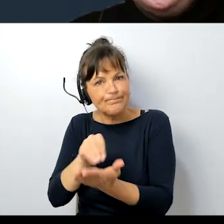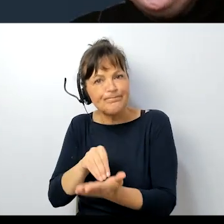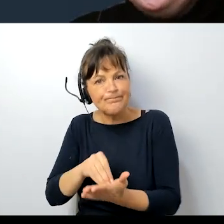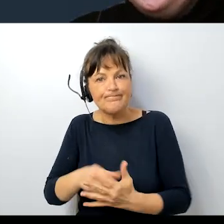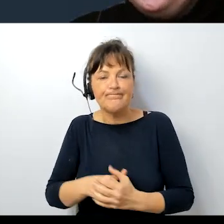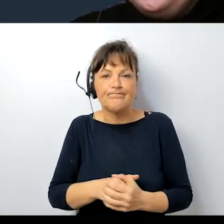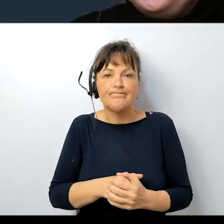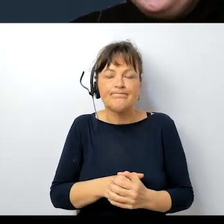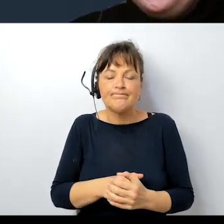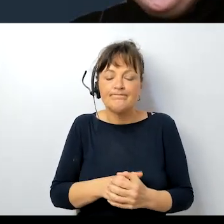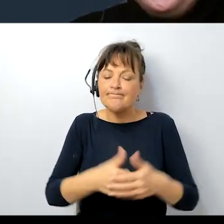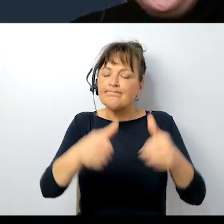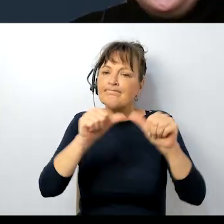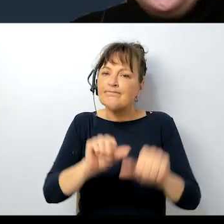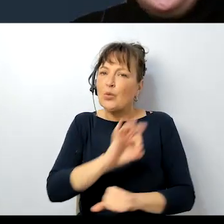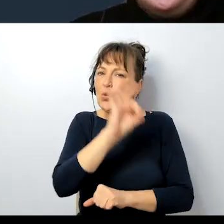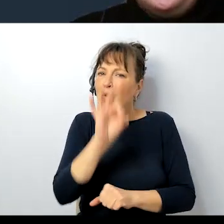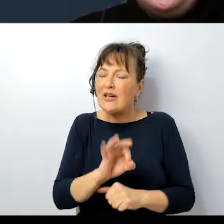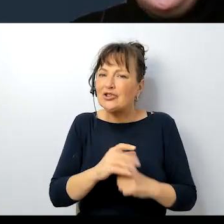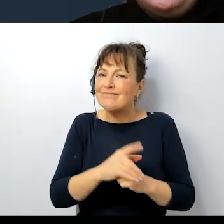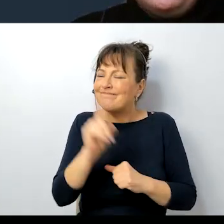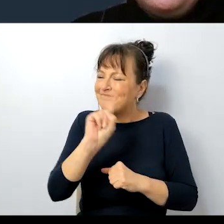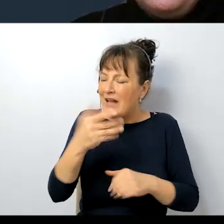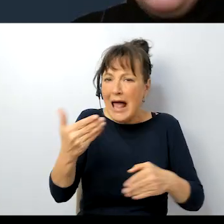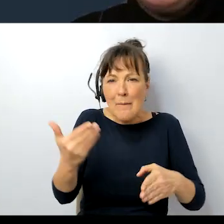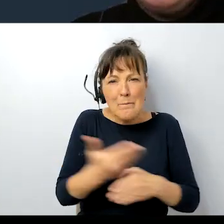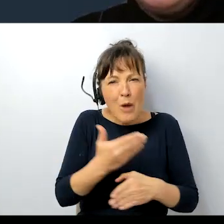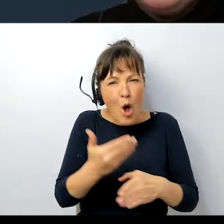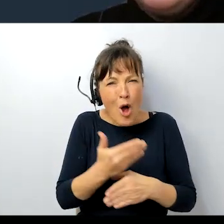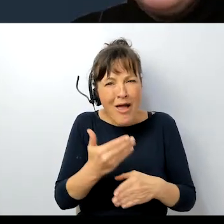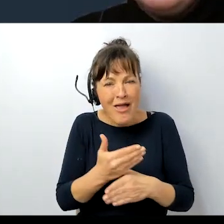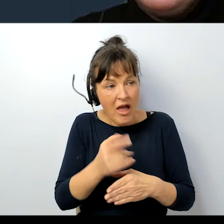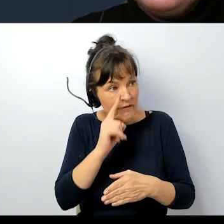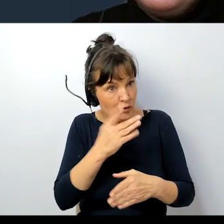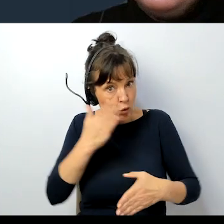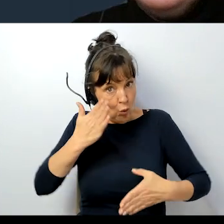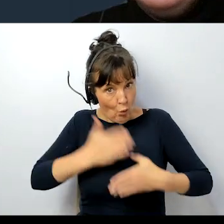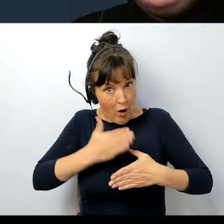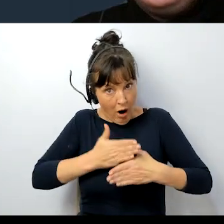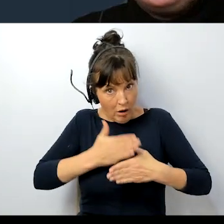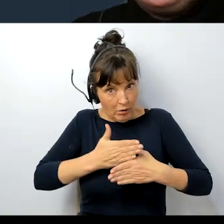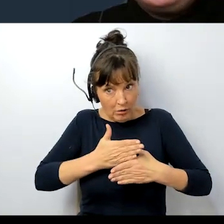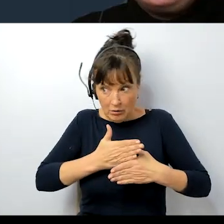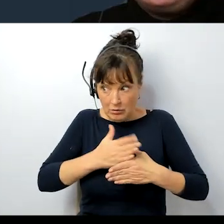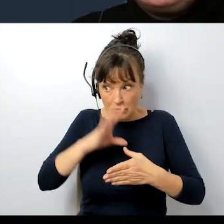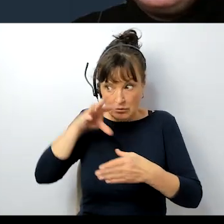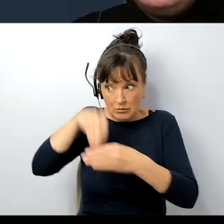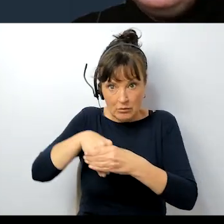Fantastic thank you Claire. Another question we get asked as well is, what employment terms and